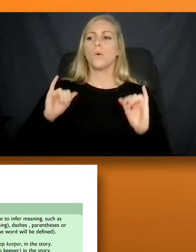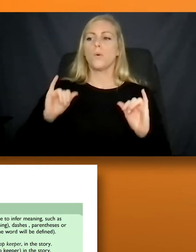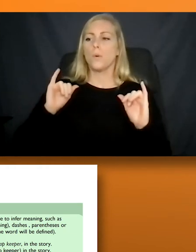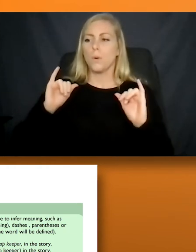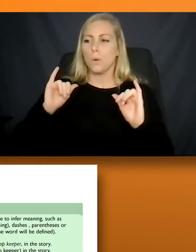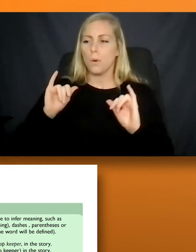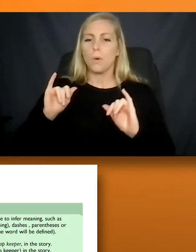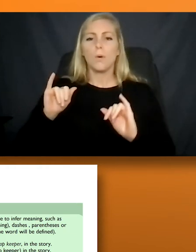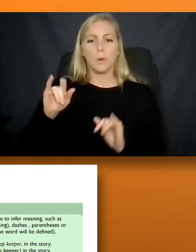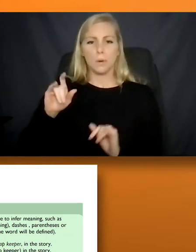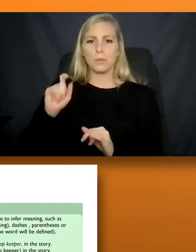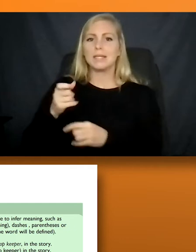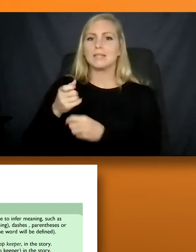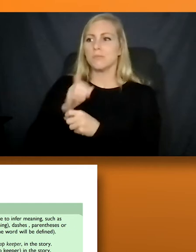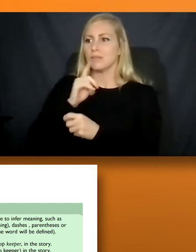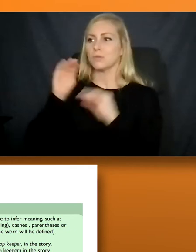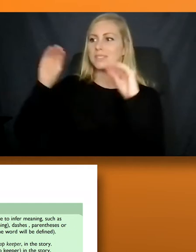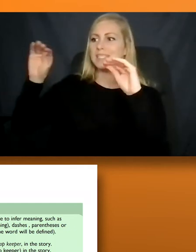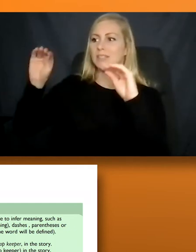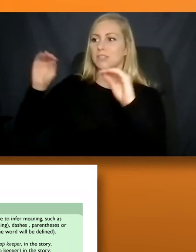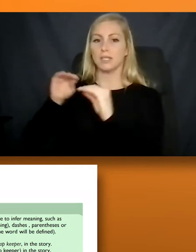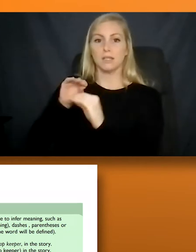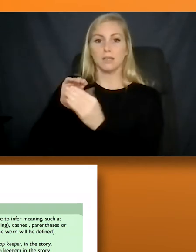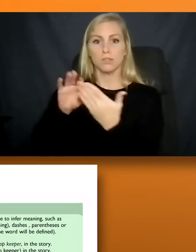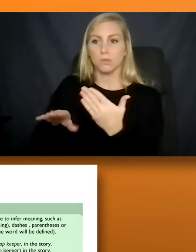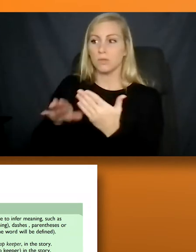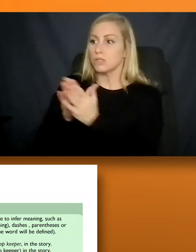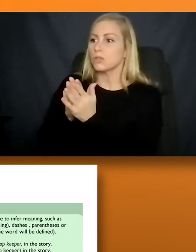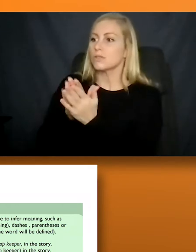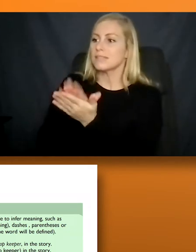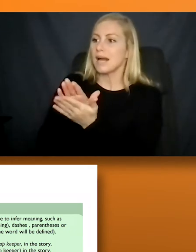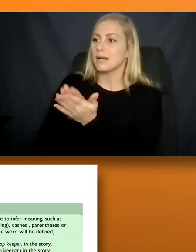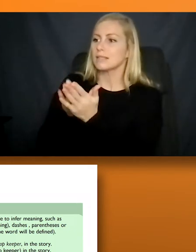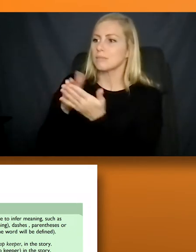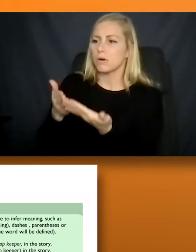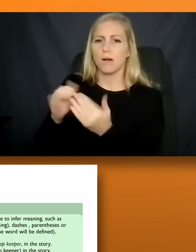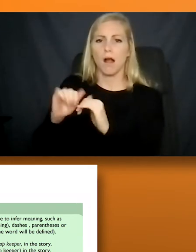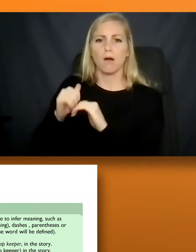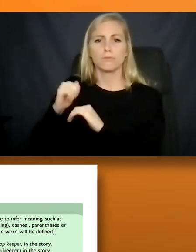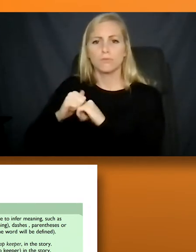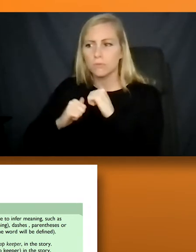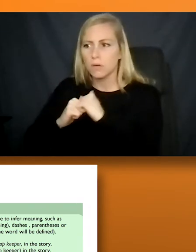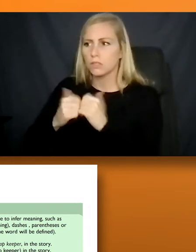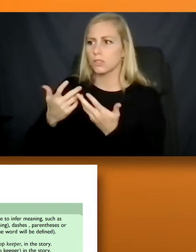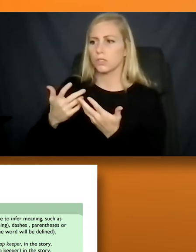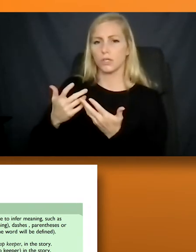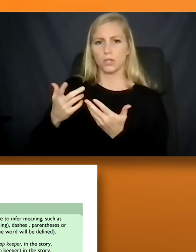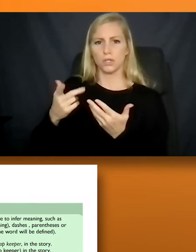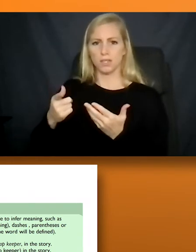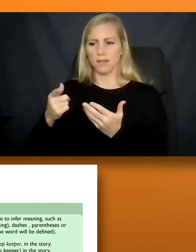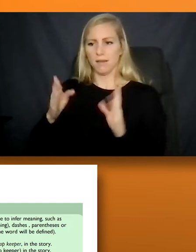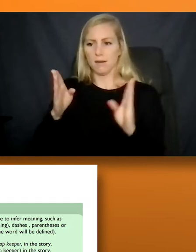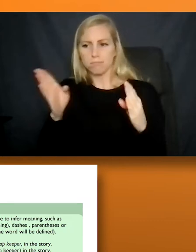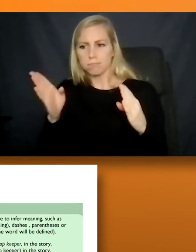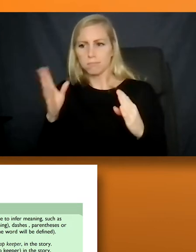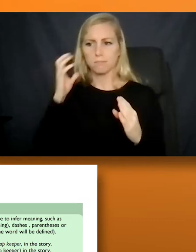they understand how their textbooks work, whether they're online or in print and that they understand what those text features are